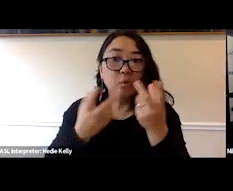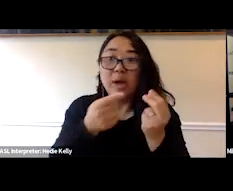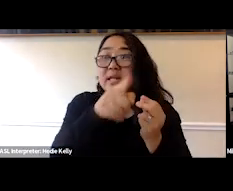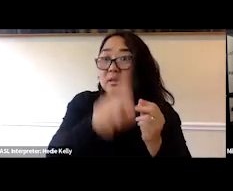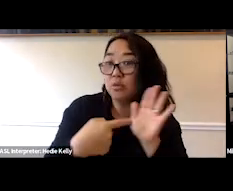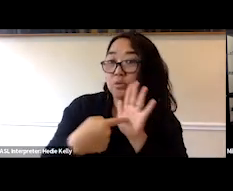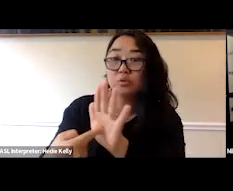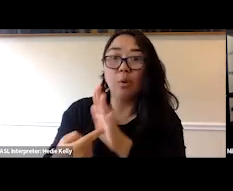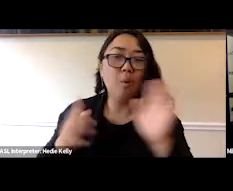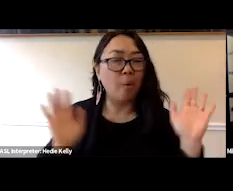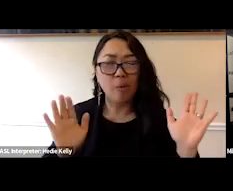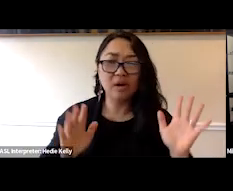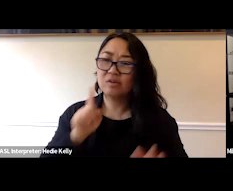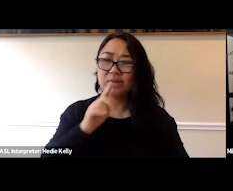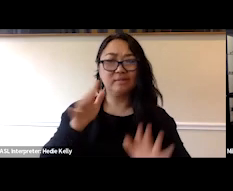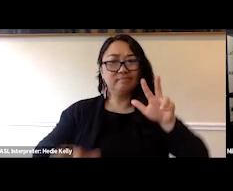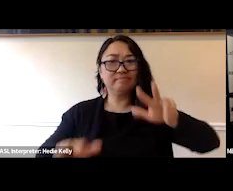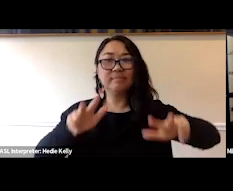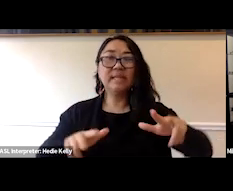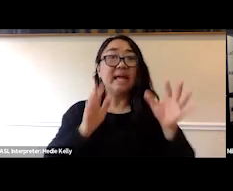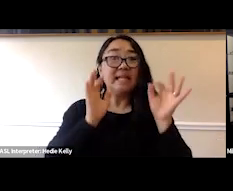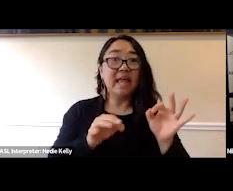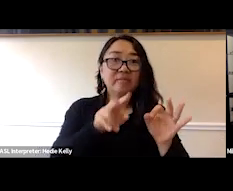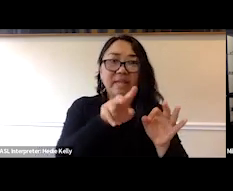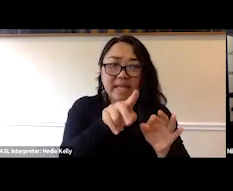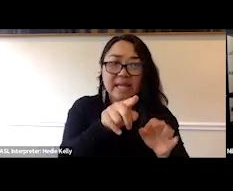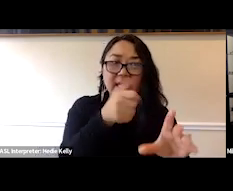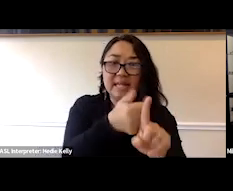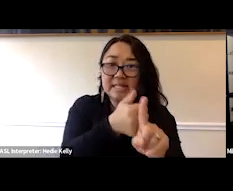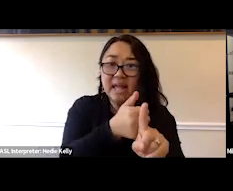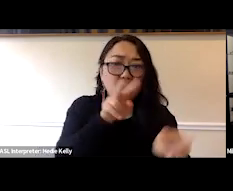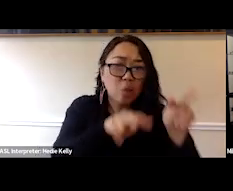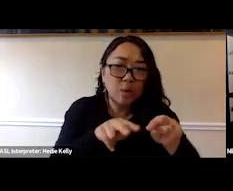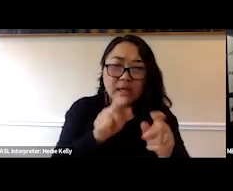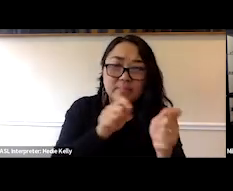It's definitely looking at the code inside of this PDF, trying to figure out what's